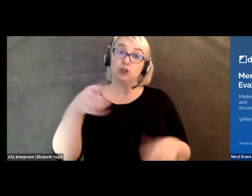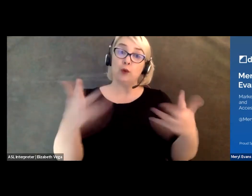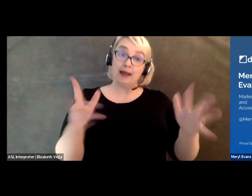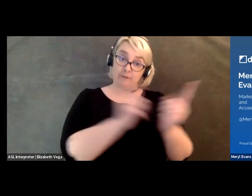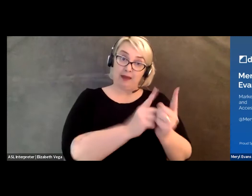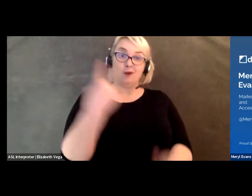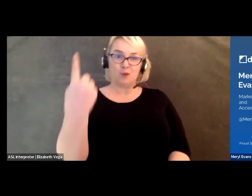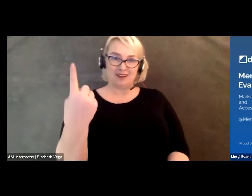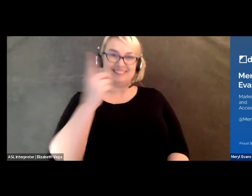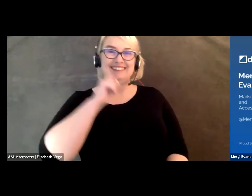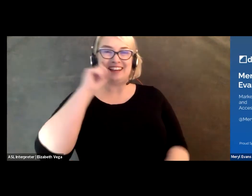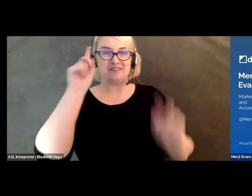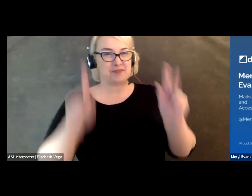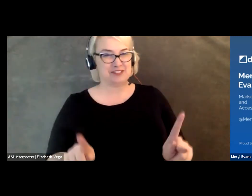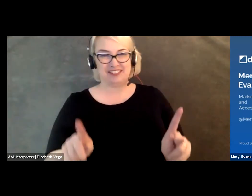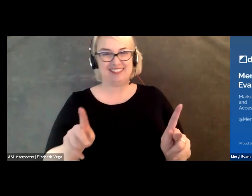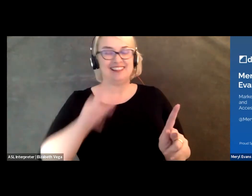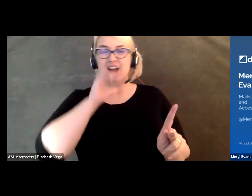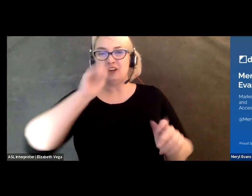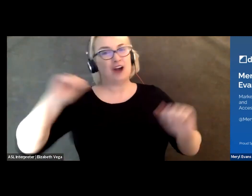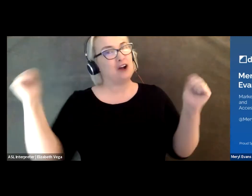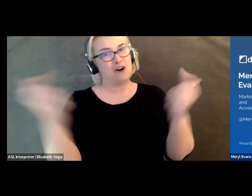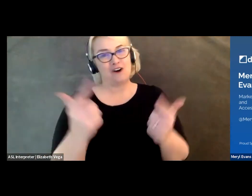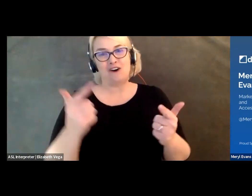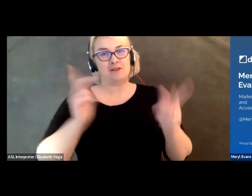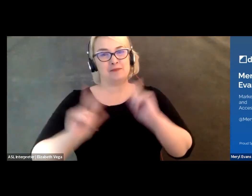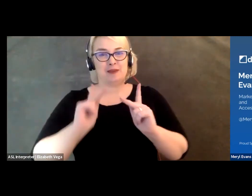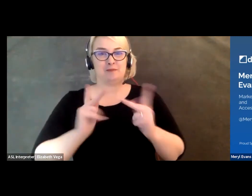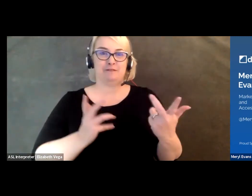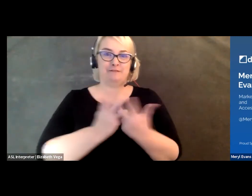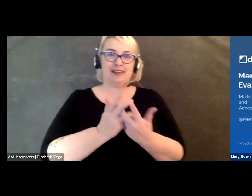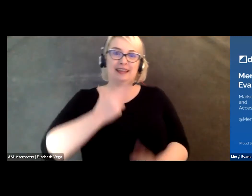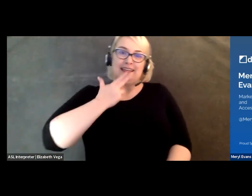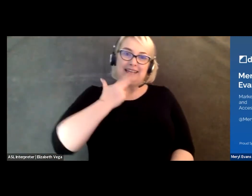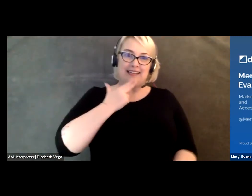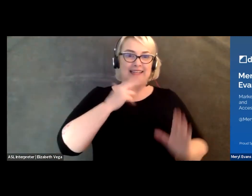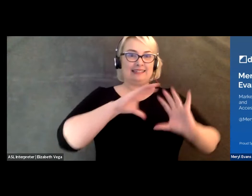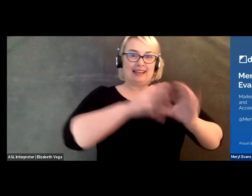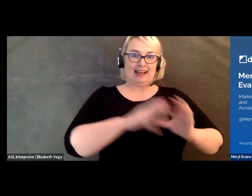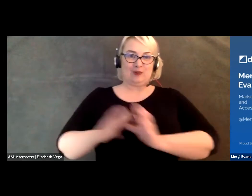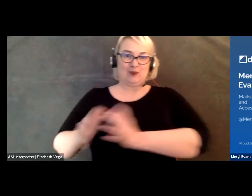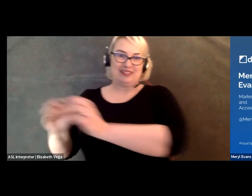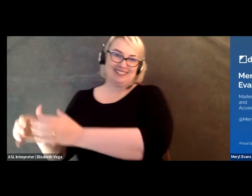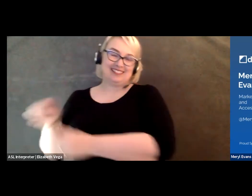We do not all fall into neat, little buckets. As you evolve and interview users and sure you talk to more than